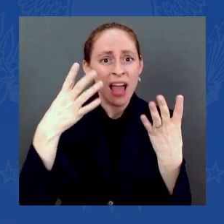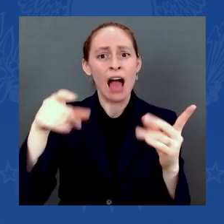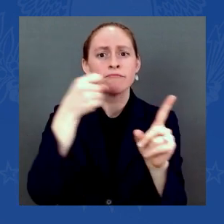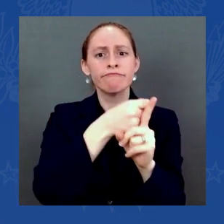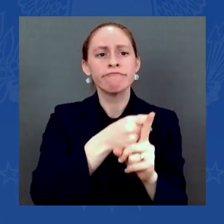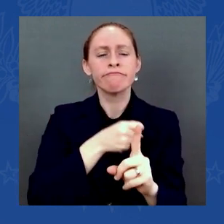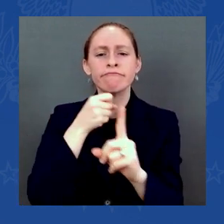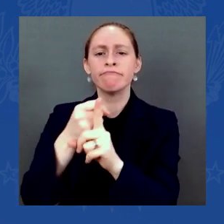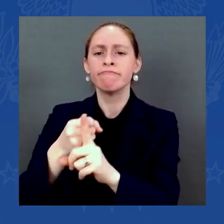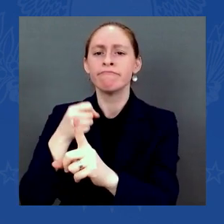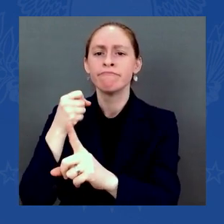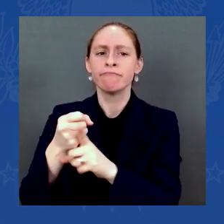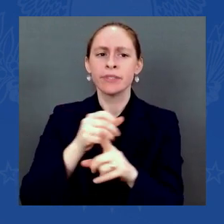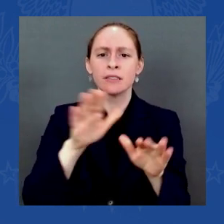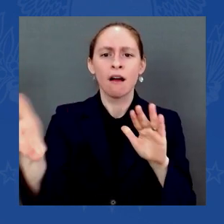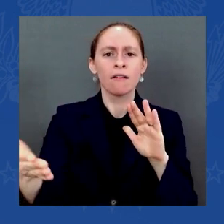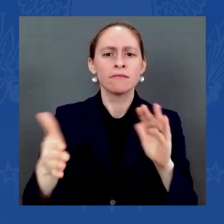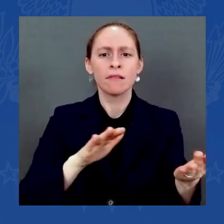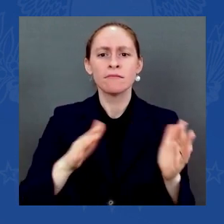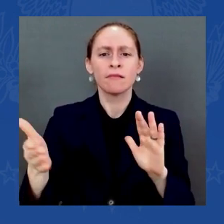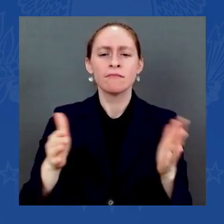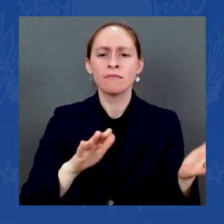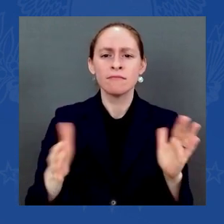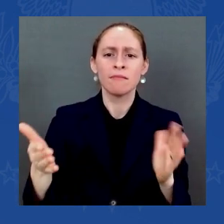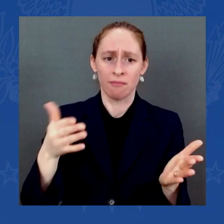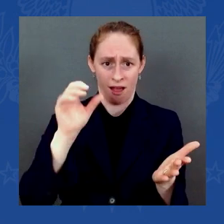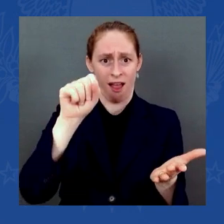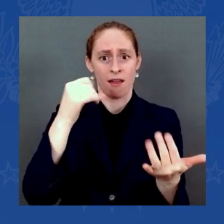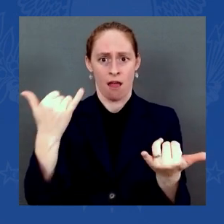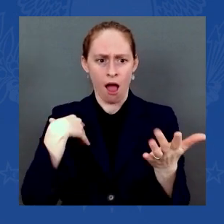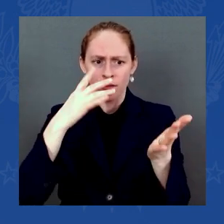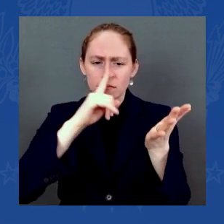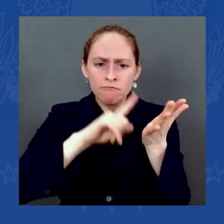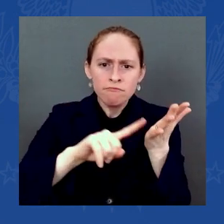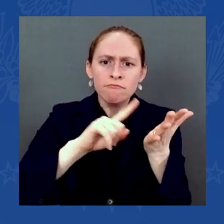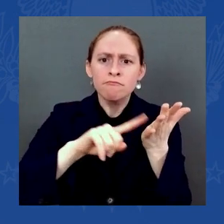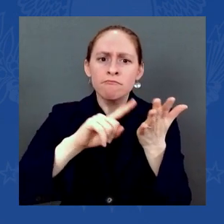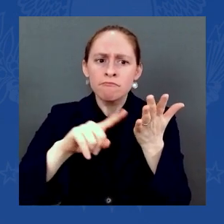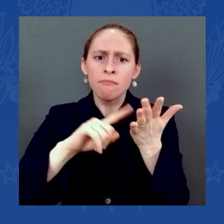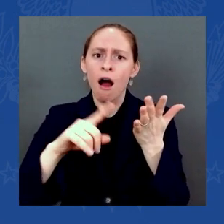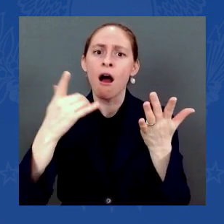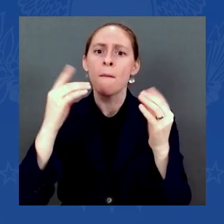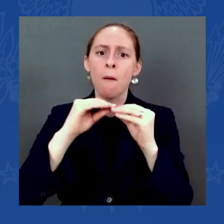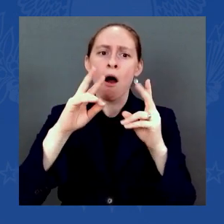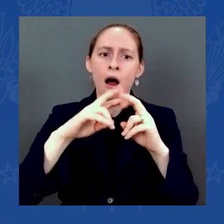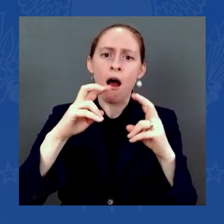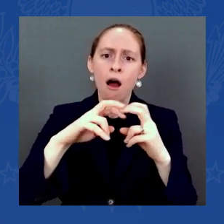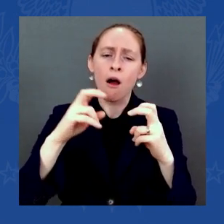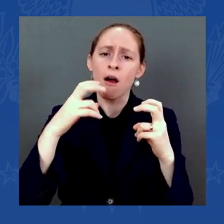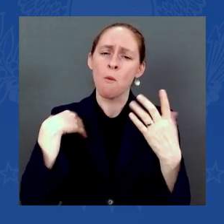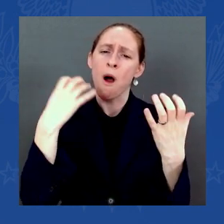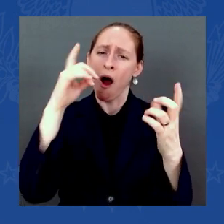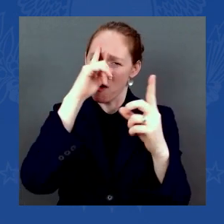And it's because of the movement led by the patients and caregivers and members of Congress of both parties,